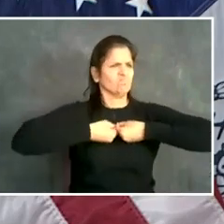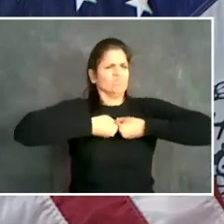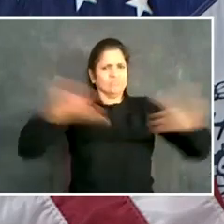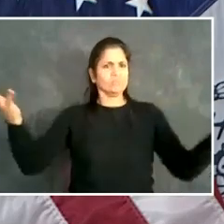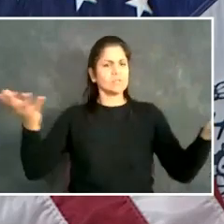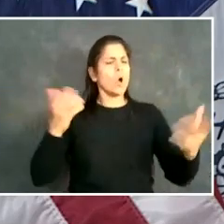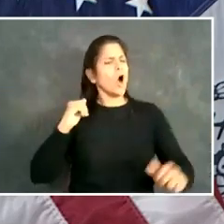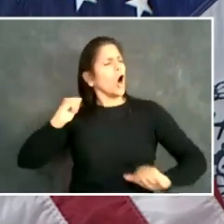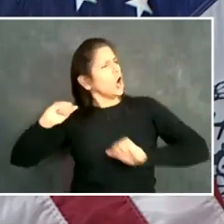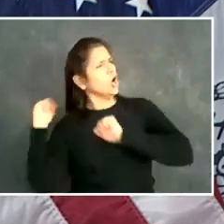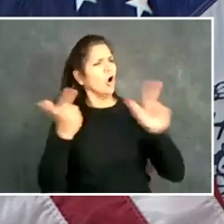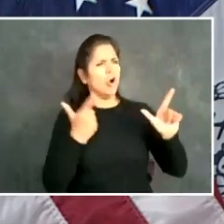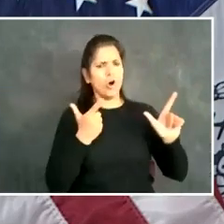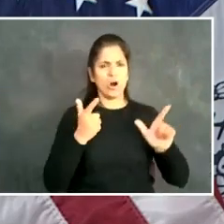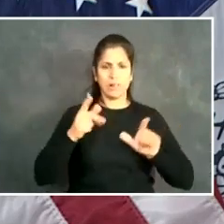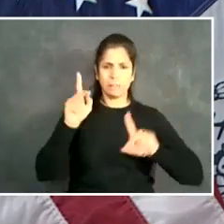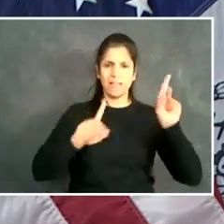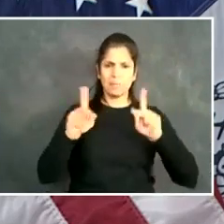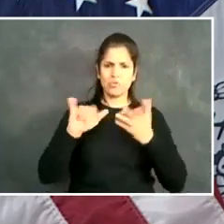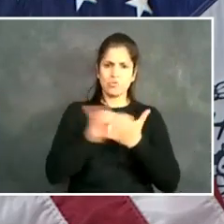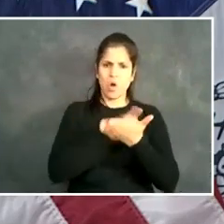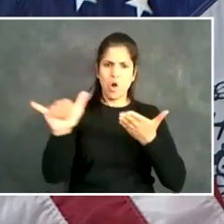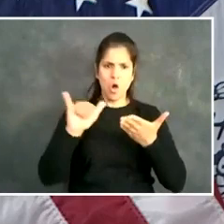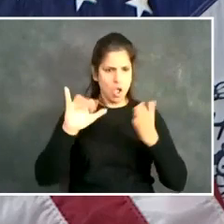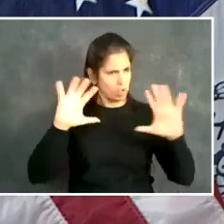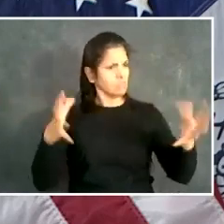HOW YOU SUPPORT A BROAD GAUGE TESTING SYSTEM AND HOW YOU GET BACK TO NORMAL WITH THE